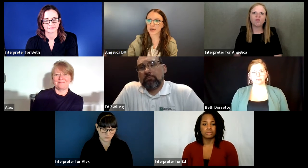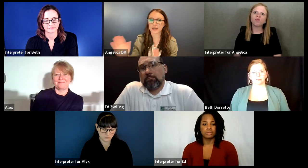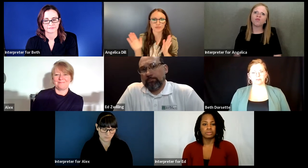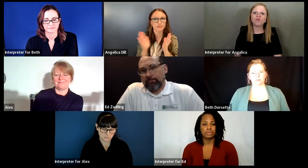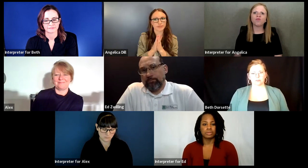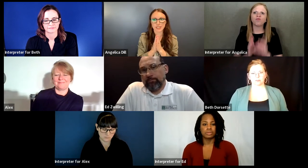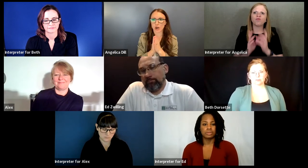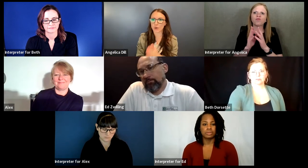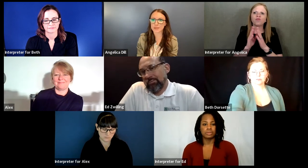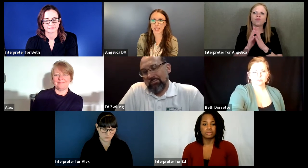And then of course, visit our website.